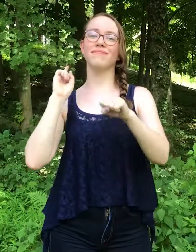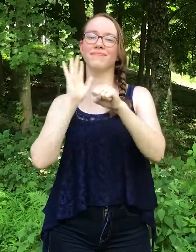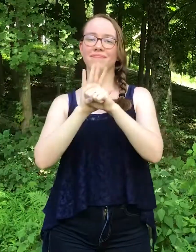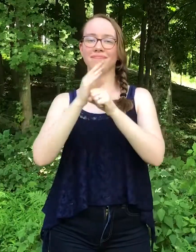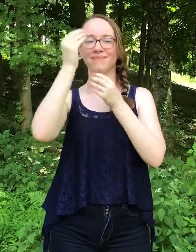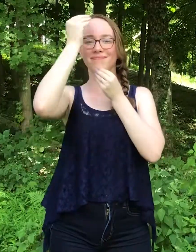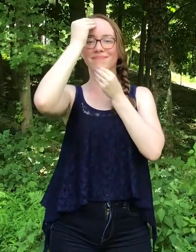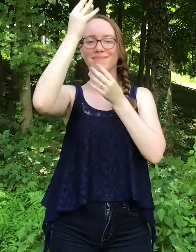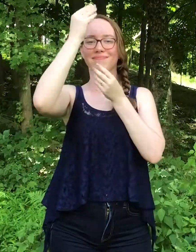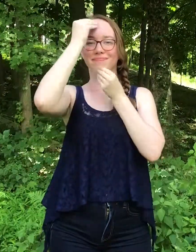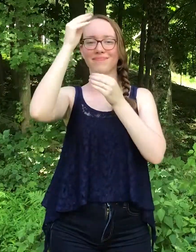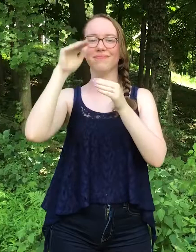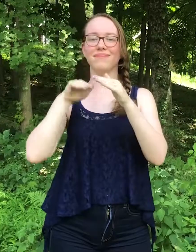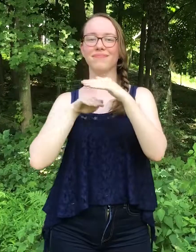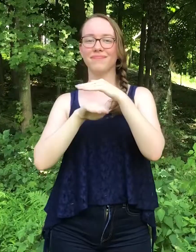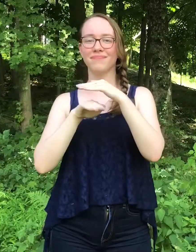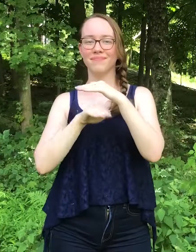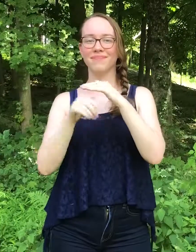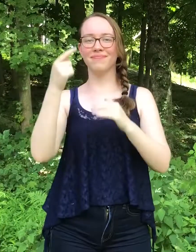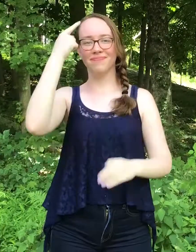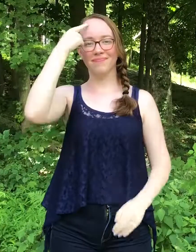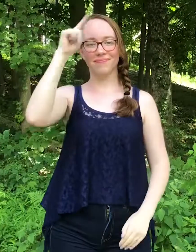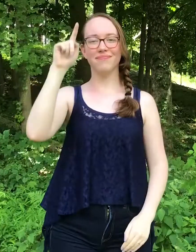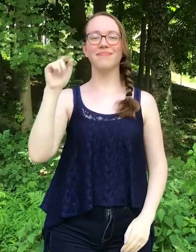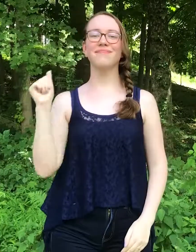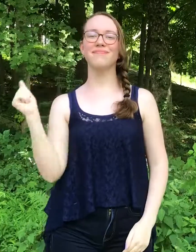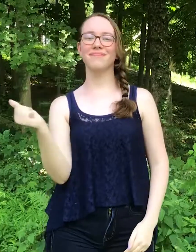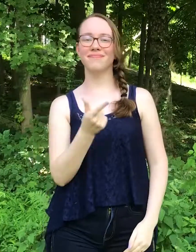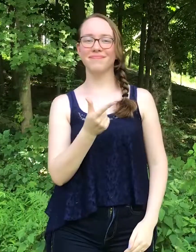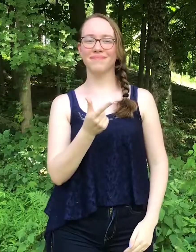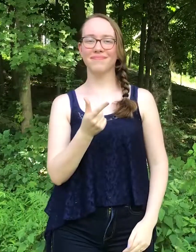it guarantees that information is accessible for all.